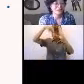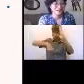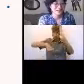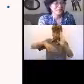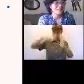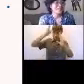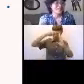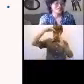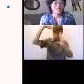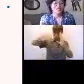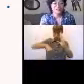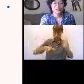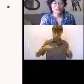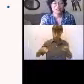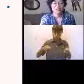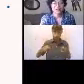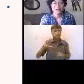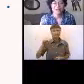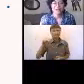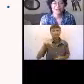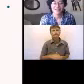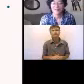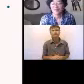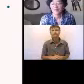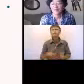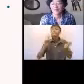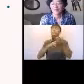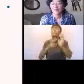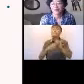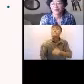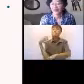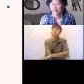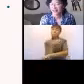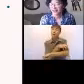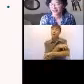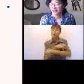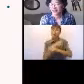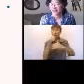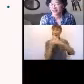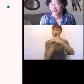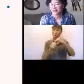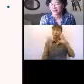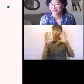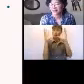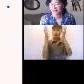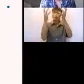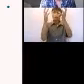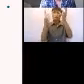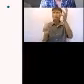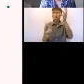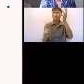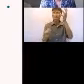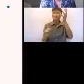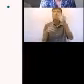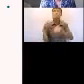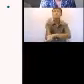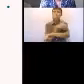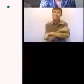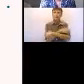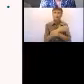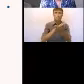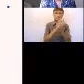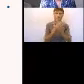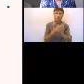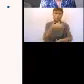slide, but it is decentering power. There are ways of creating consensus based structures